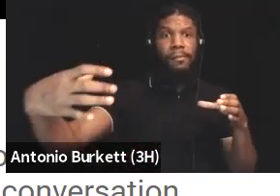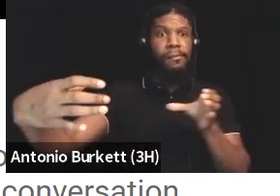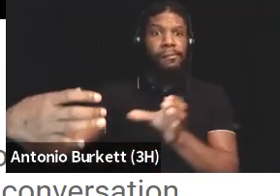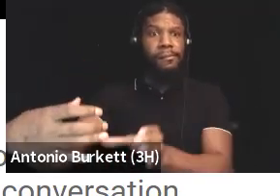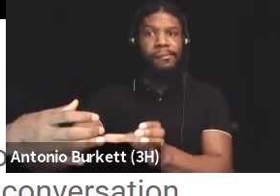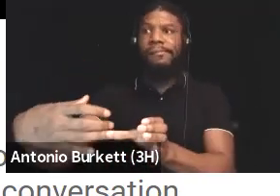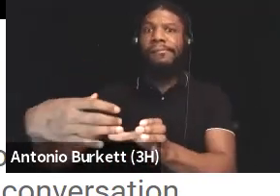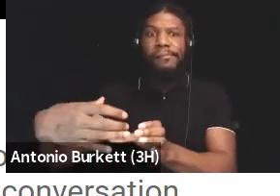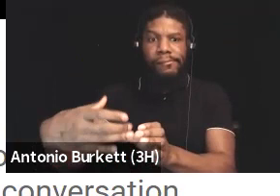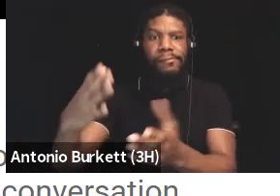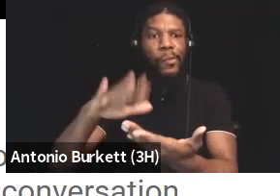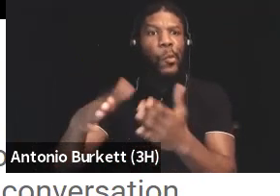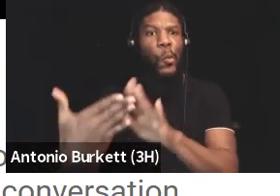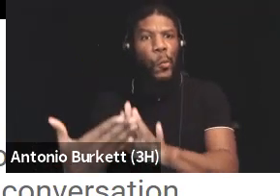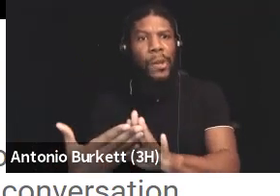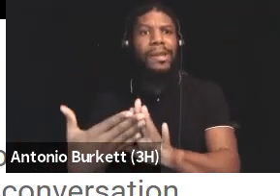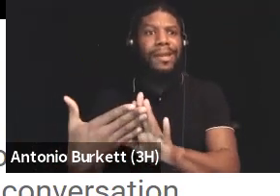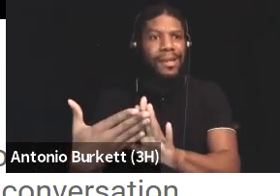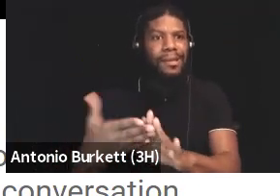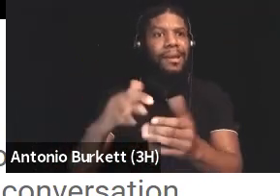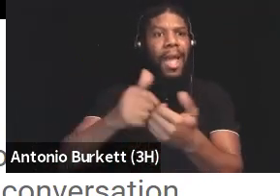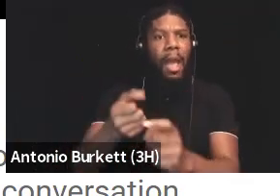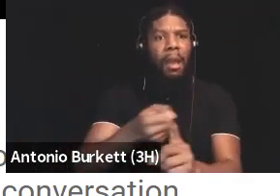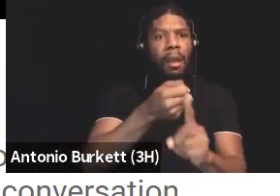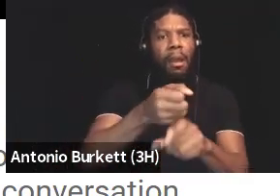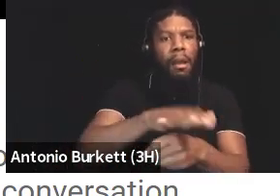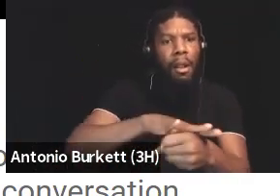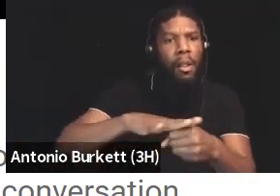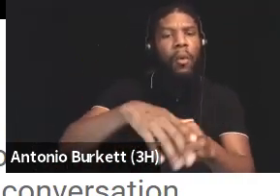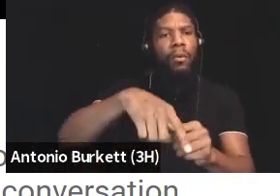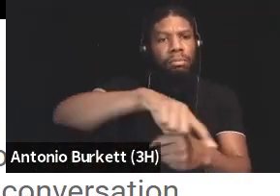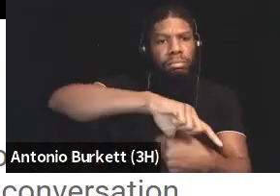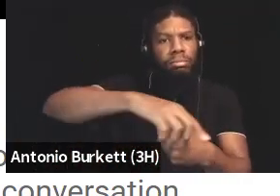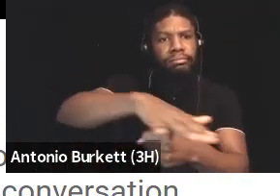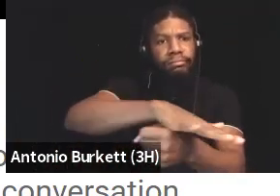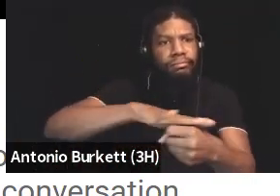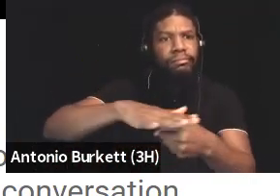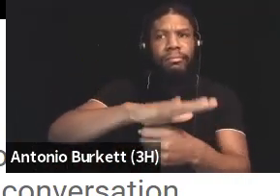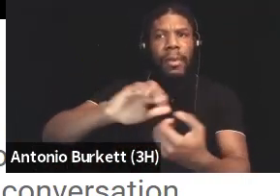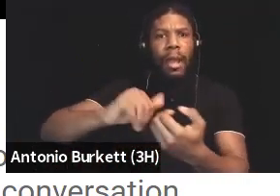have an impact on the local region it's in? If you have-- if you're in a school that has an